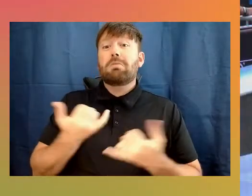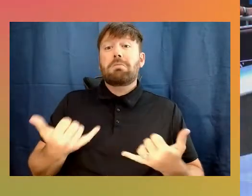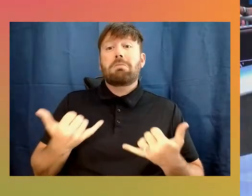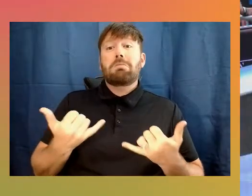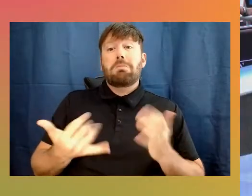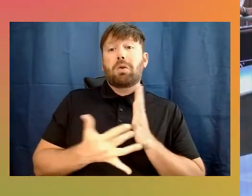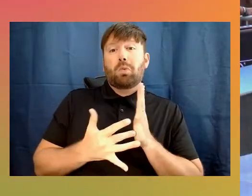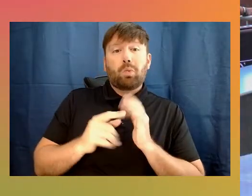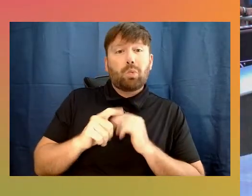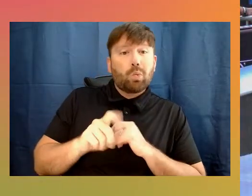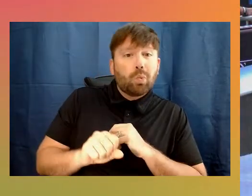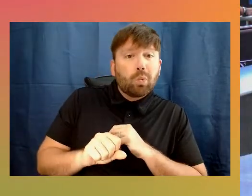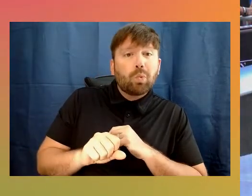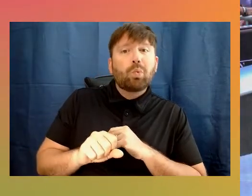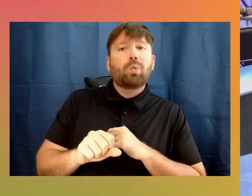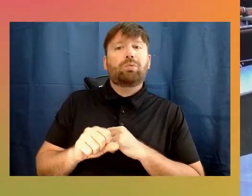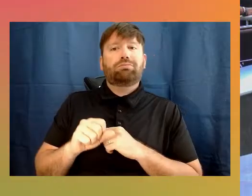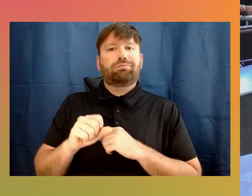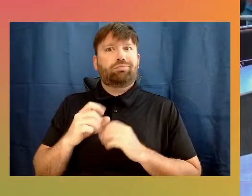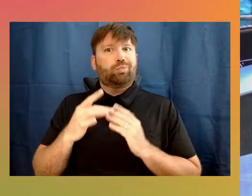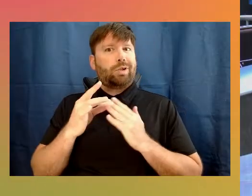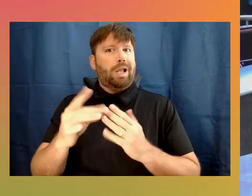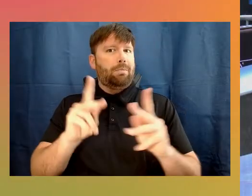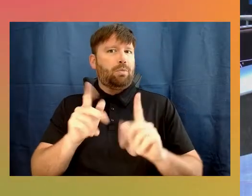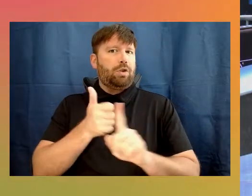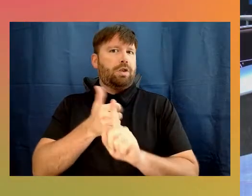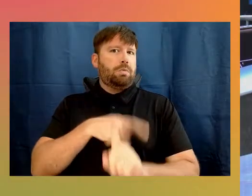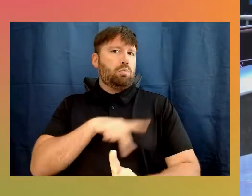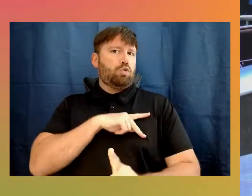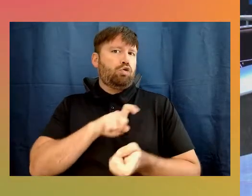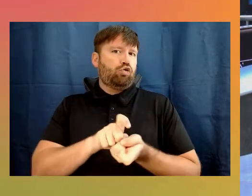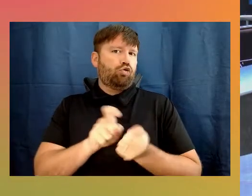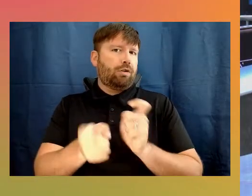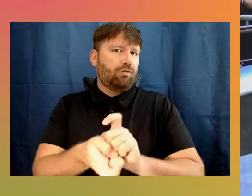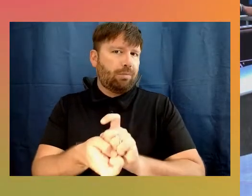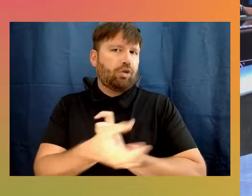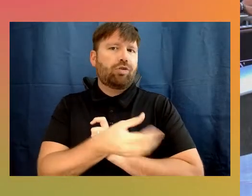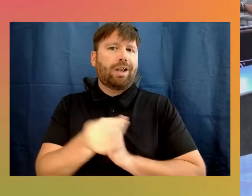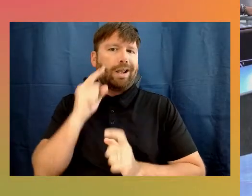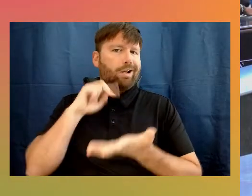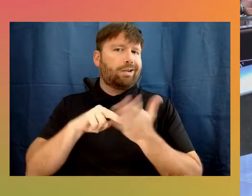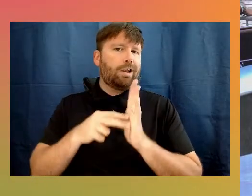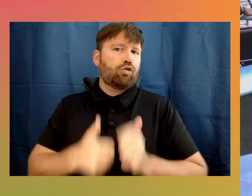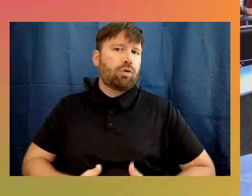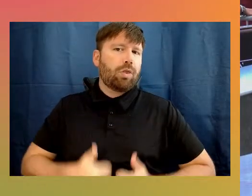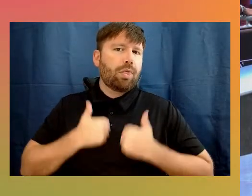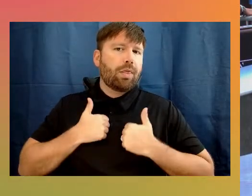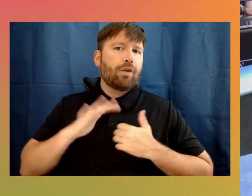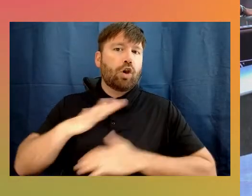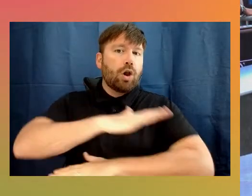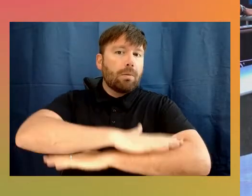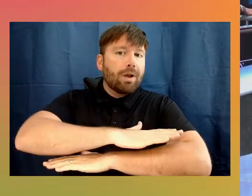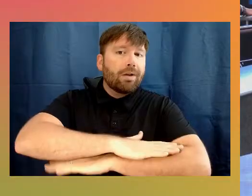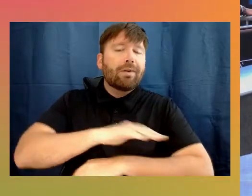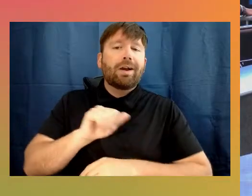WITH OVER A DECADE OF EXPERIENCE